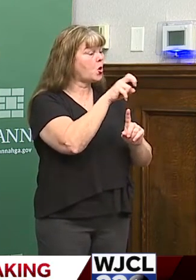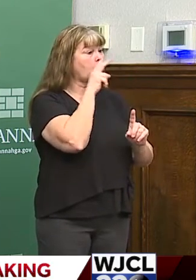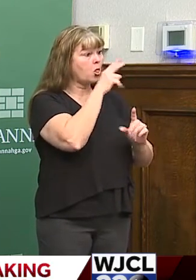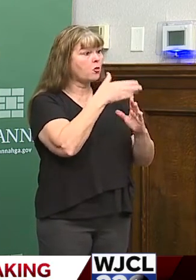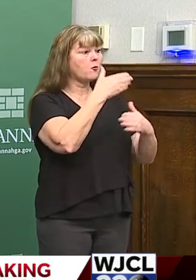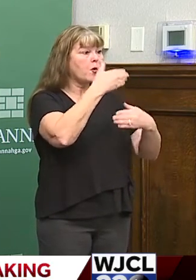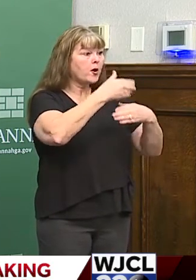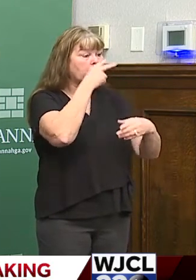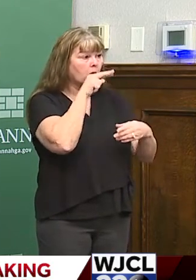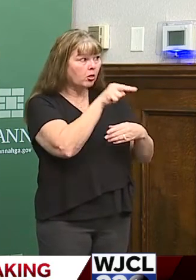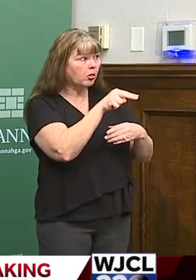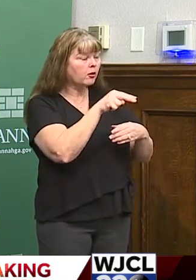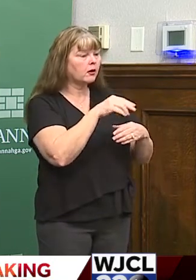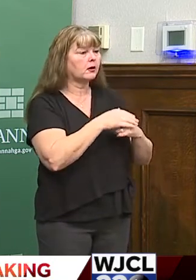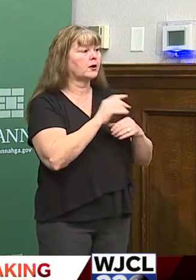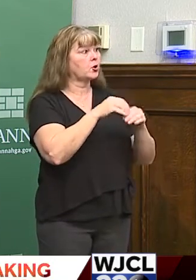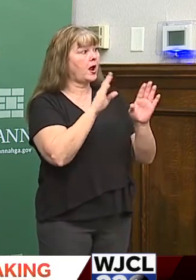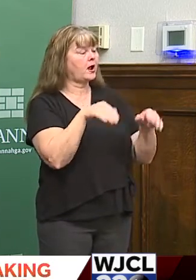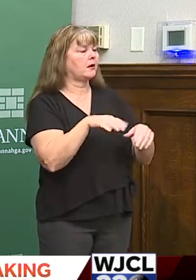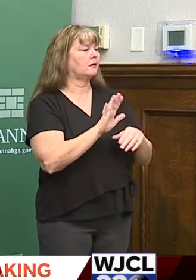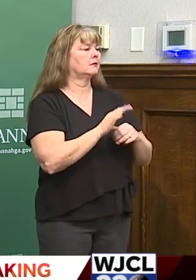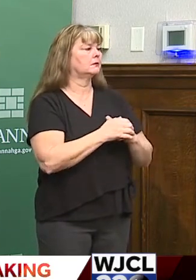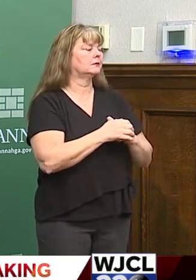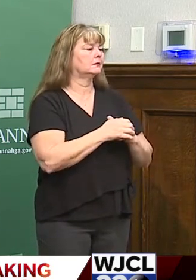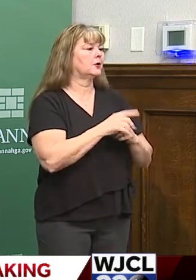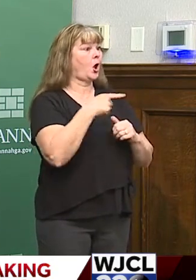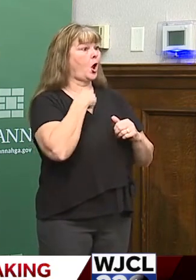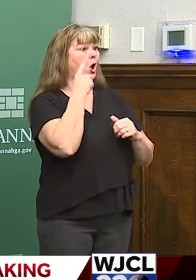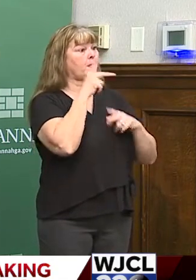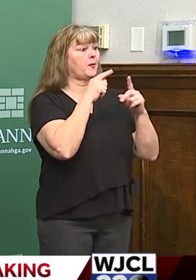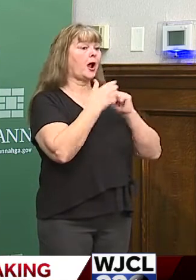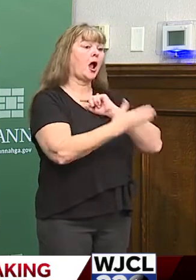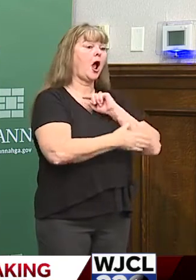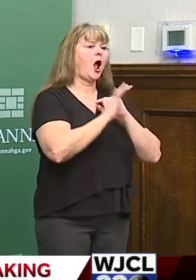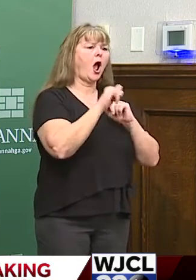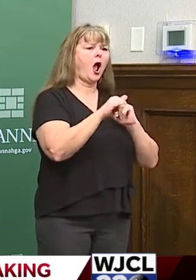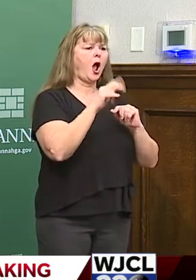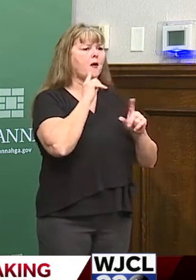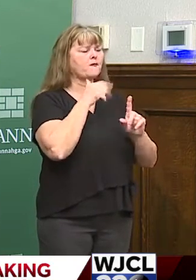SO YOU SHOULD EXPECT TO SEE A DRONE LOOKING THROUGH YOUR FRONT WINDOW.